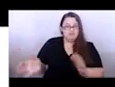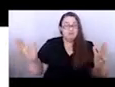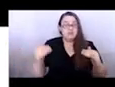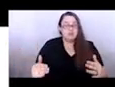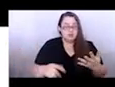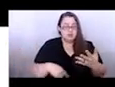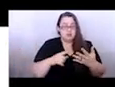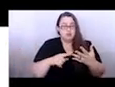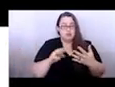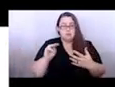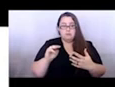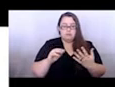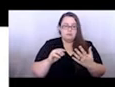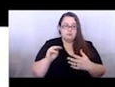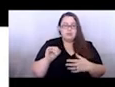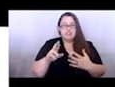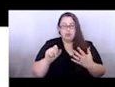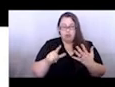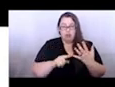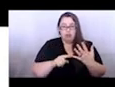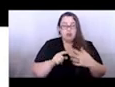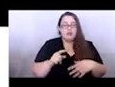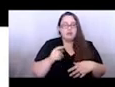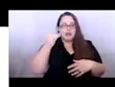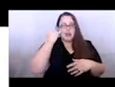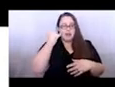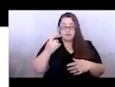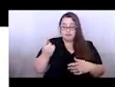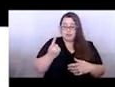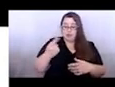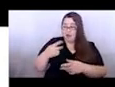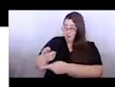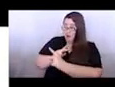never returning a borrowed item back or you damage a possession and you refuse to pay for it.